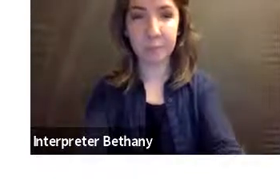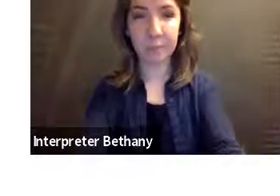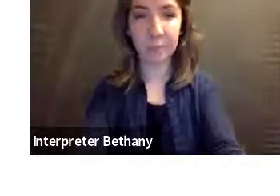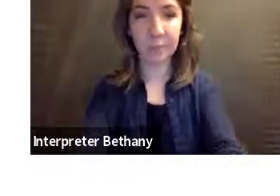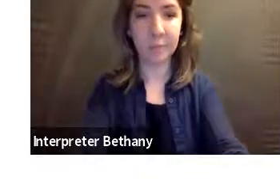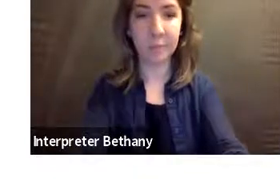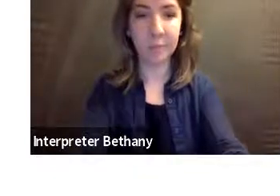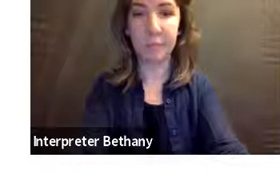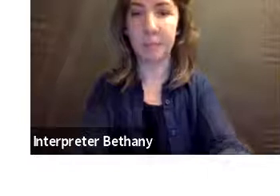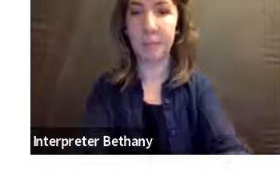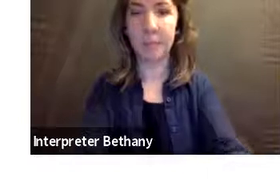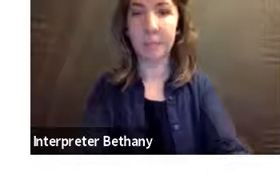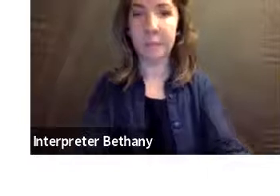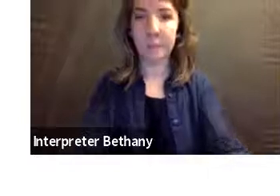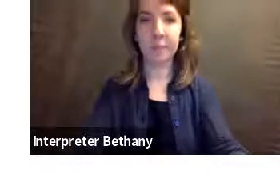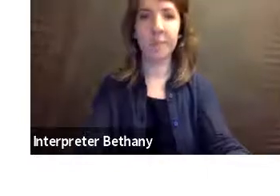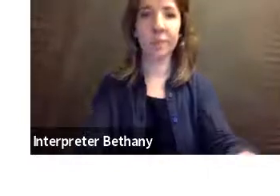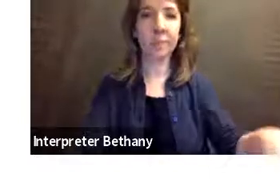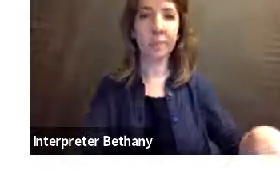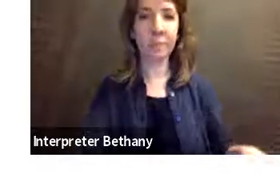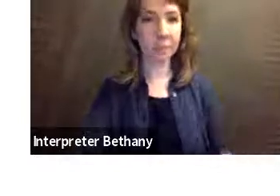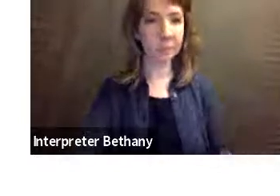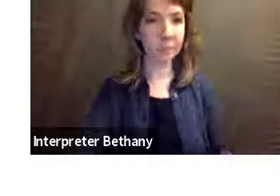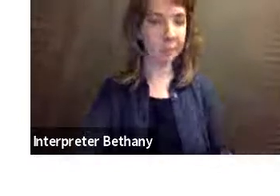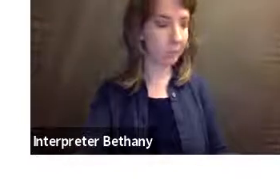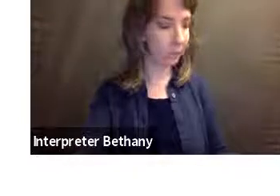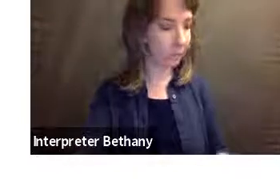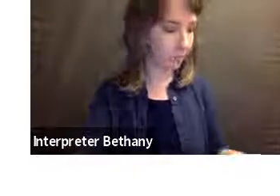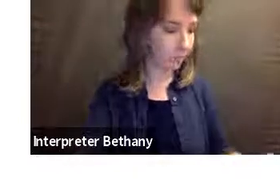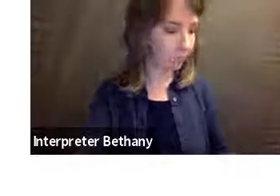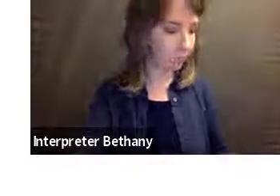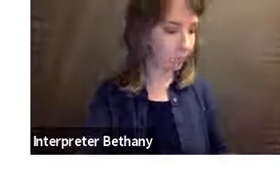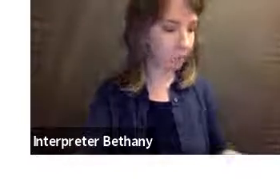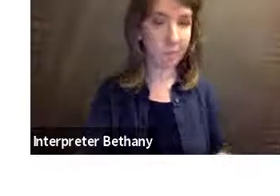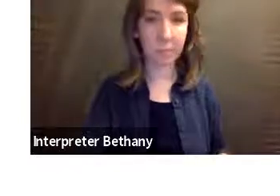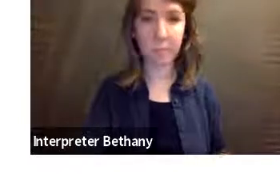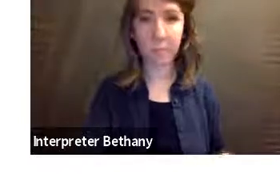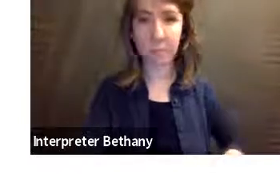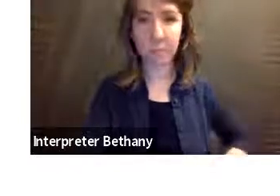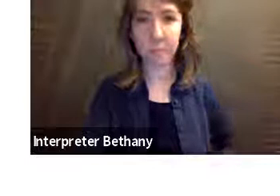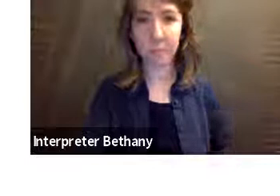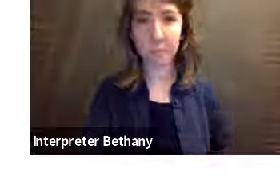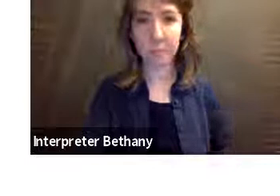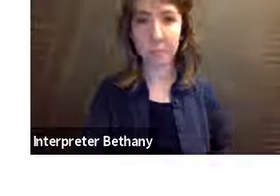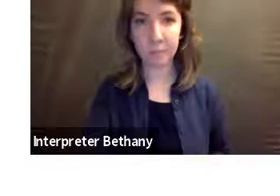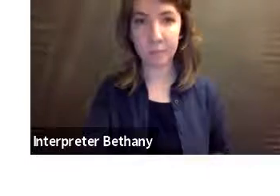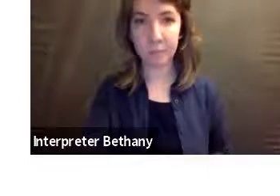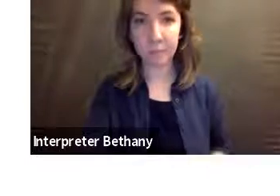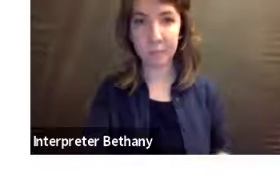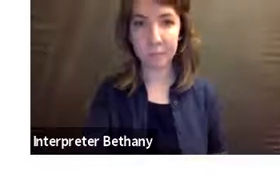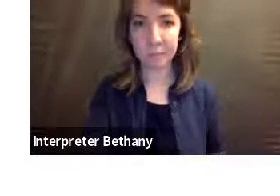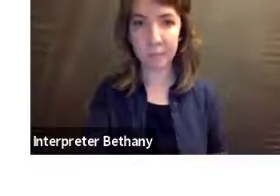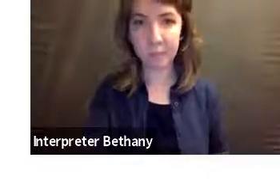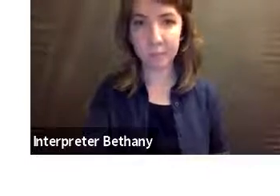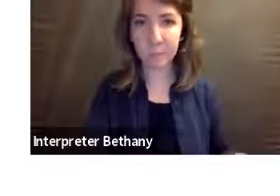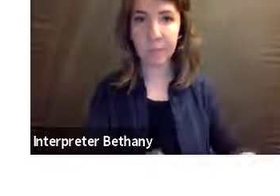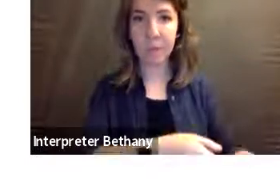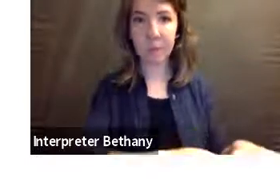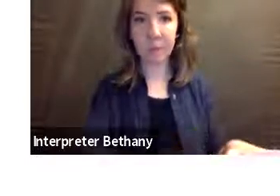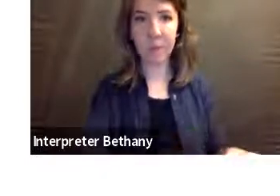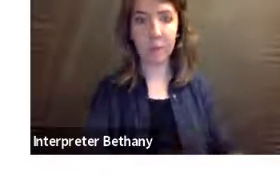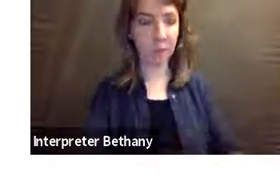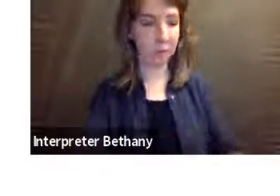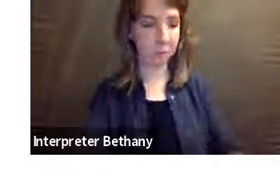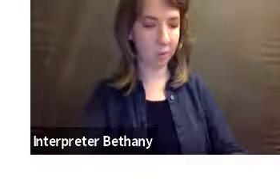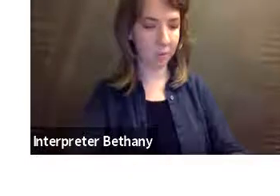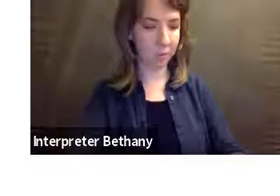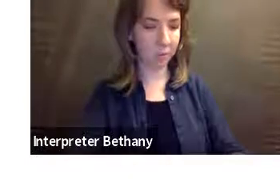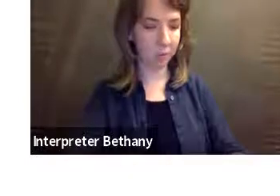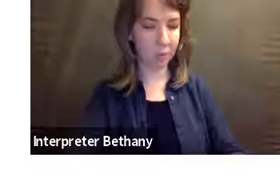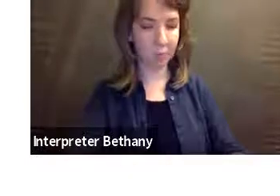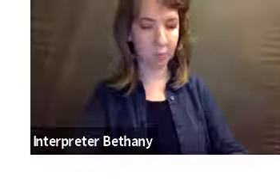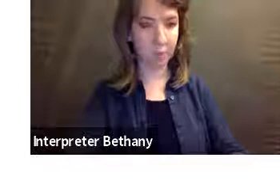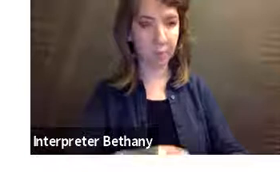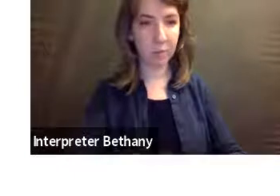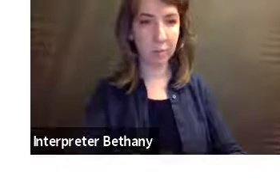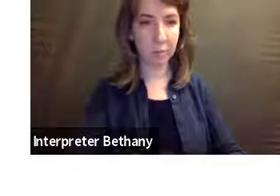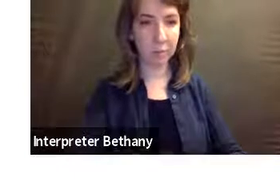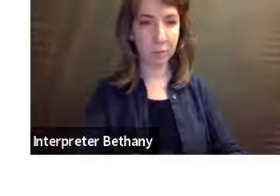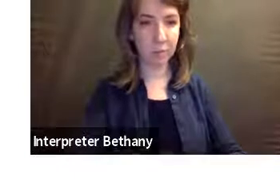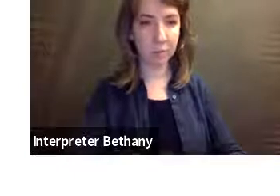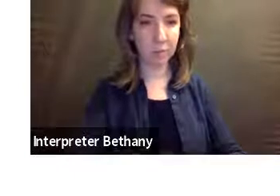laurel doud: We, uh, we had a good one. I thought it was, it actually got emotional which surprised me. But that was what was really nice. The, you know, the people who were